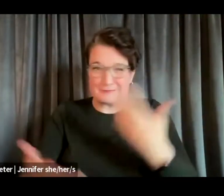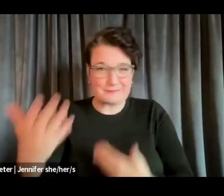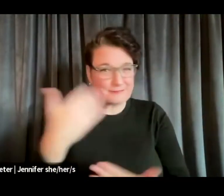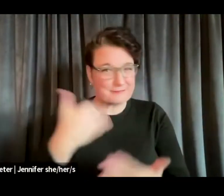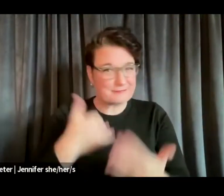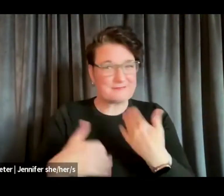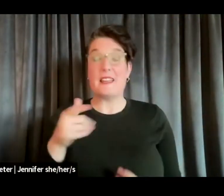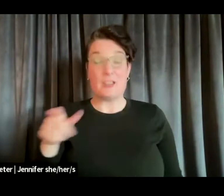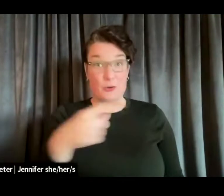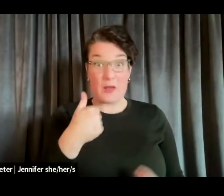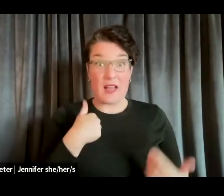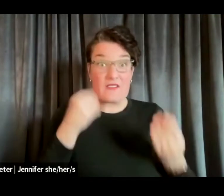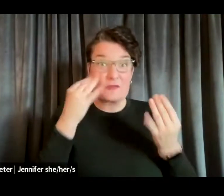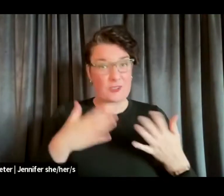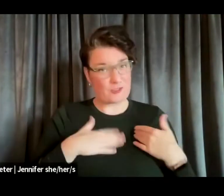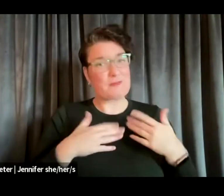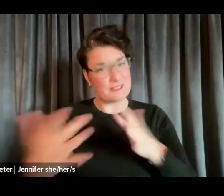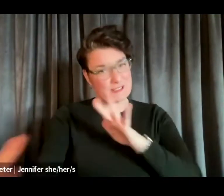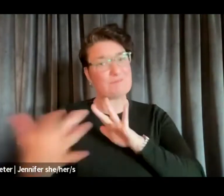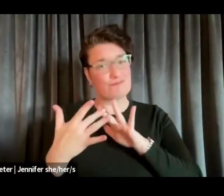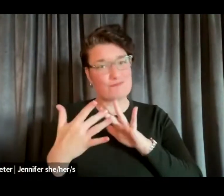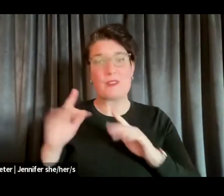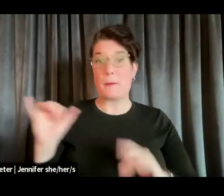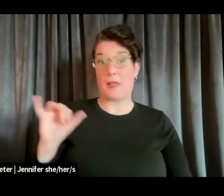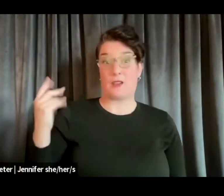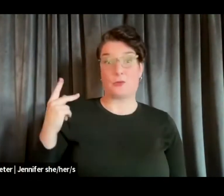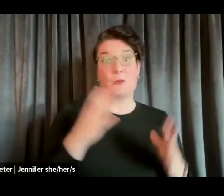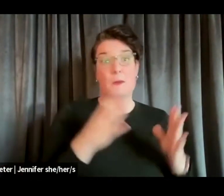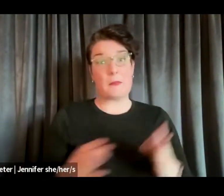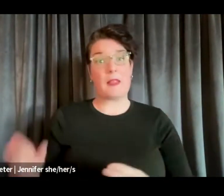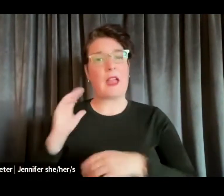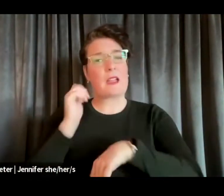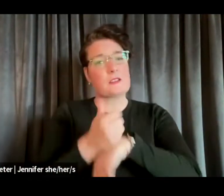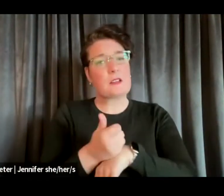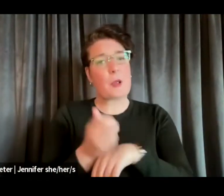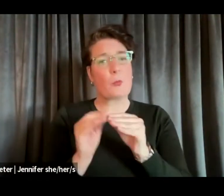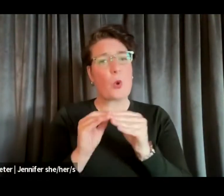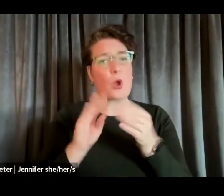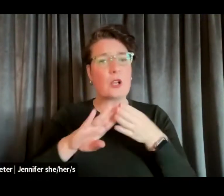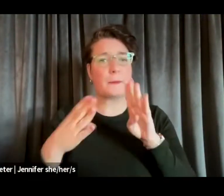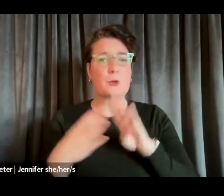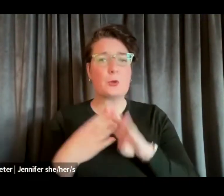And we do also plan to create more of like a community space for people to share